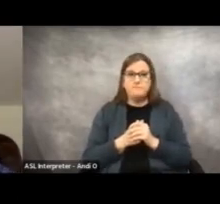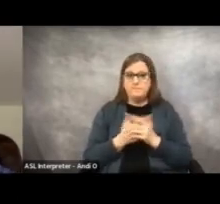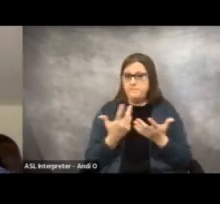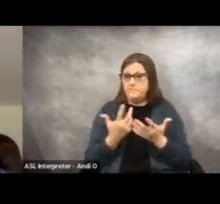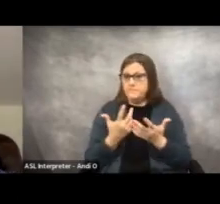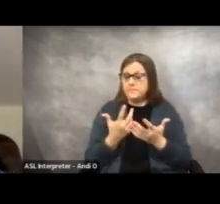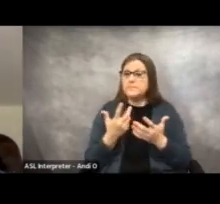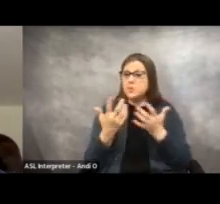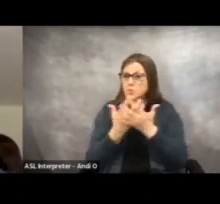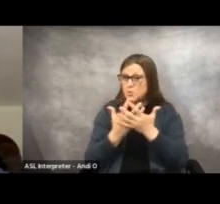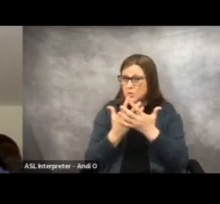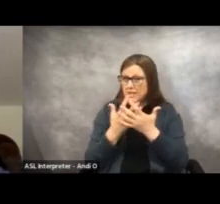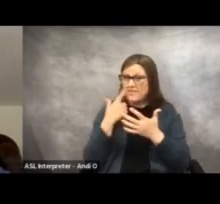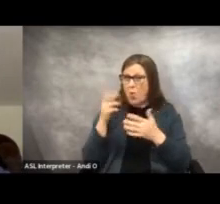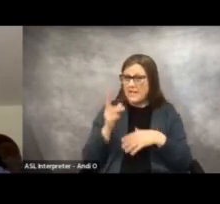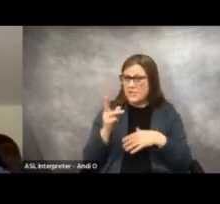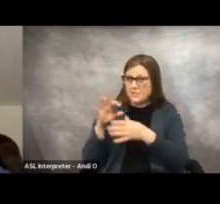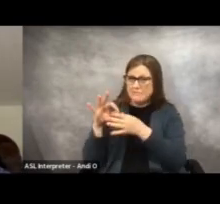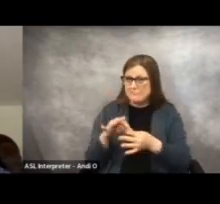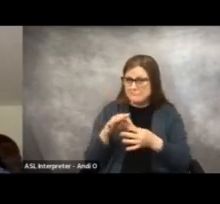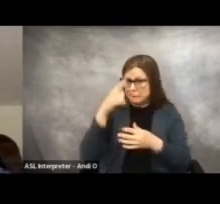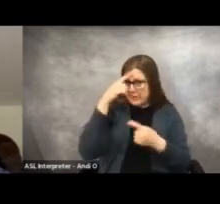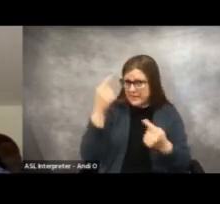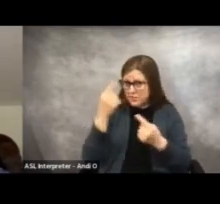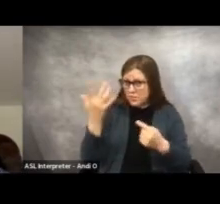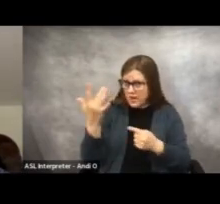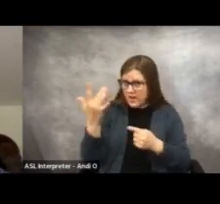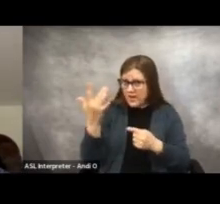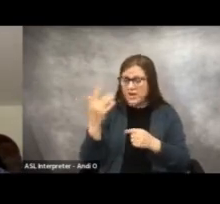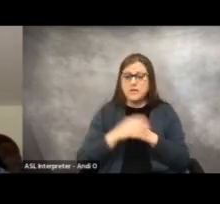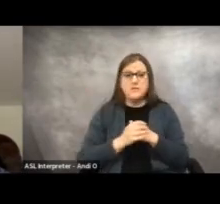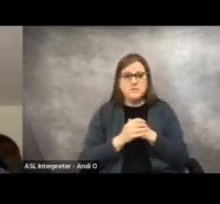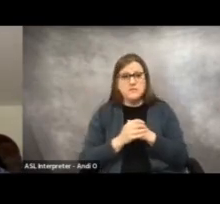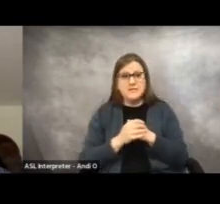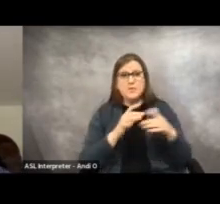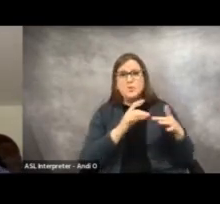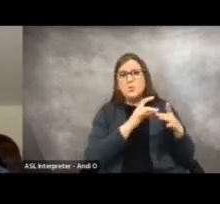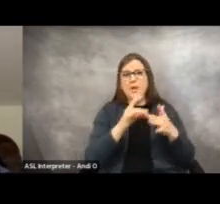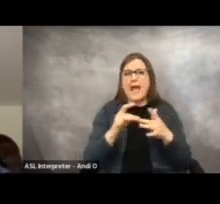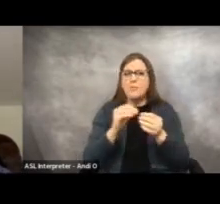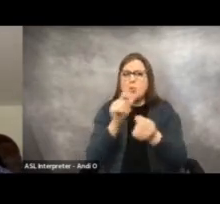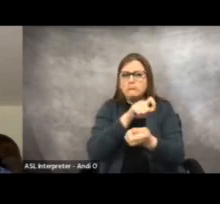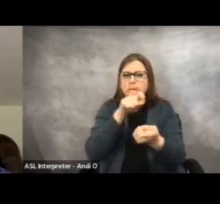for history of brain injury and impairment is to guide targeted interventions, so that you can